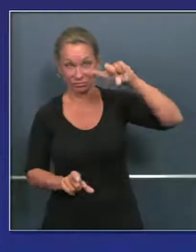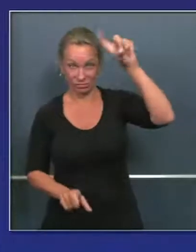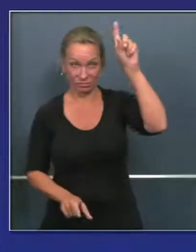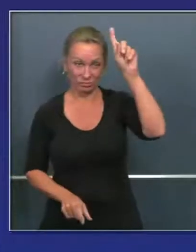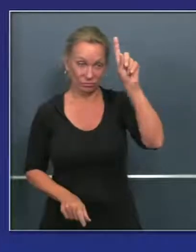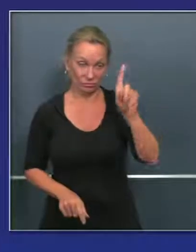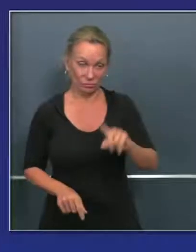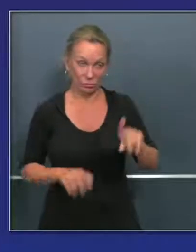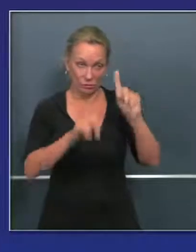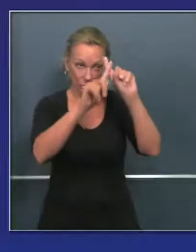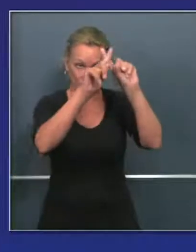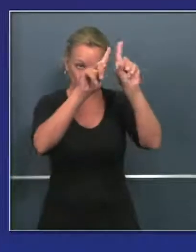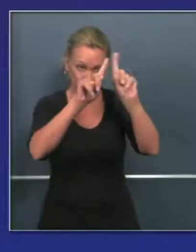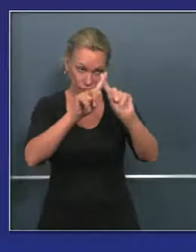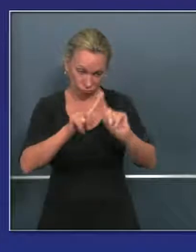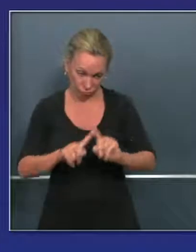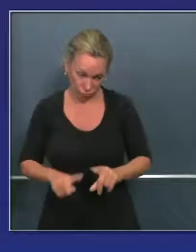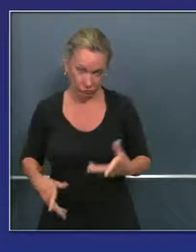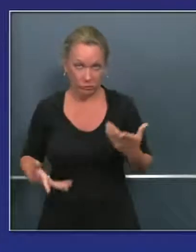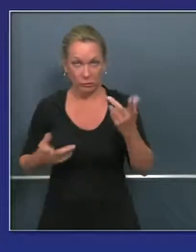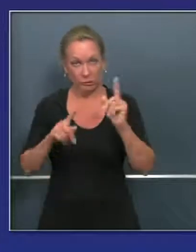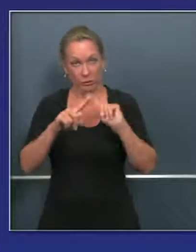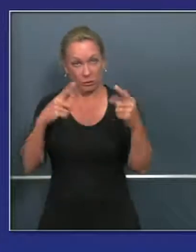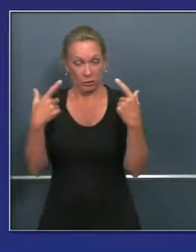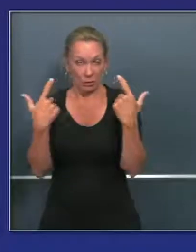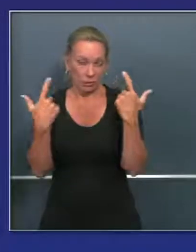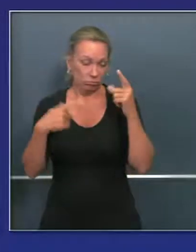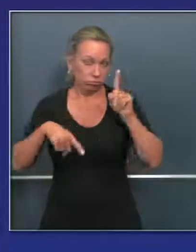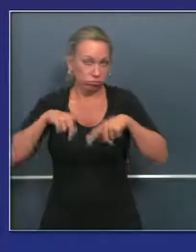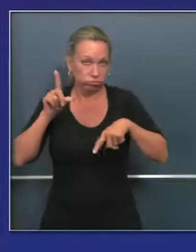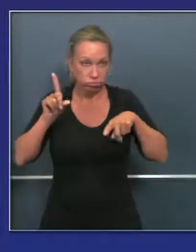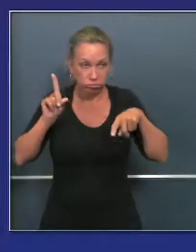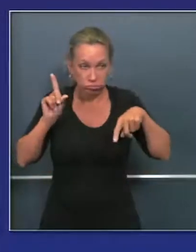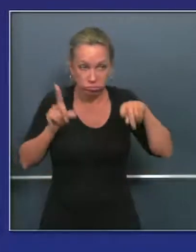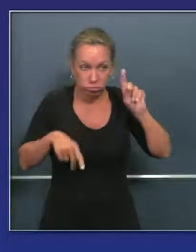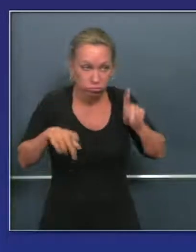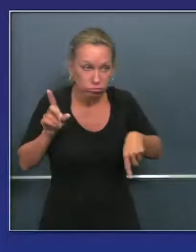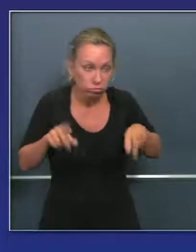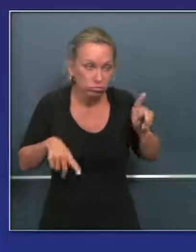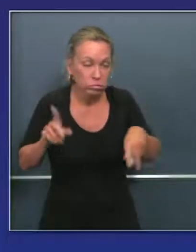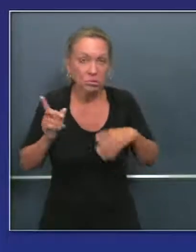come up and explain rather than me what those different reasons are you may see increases in